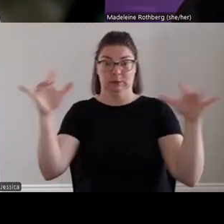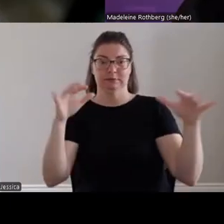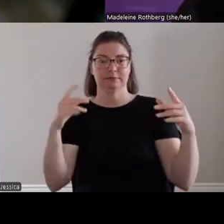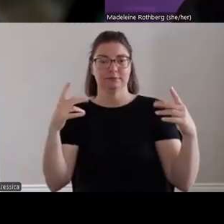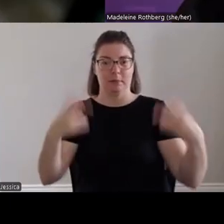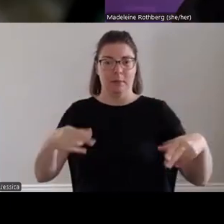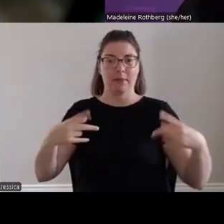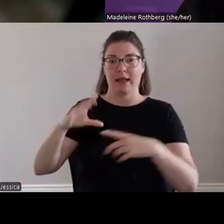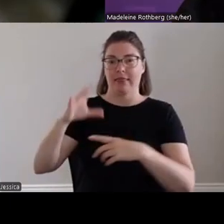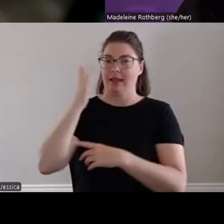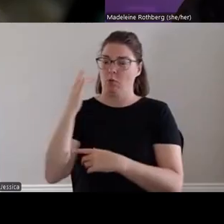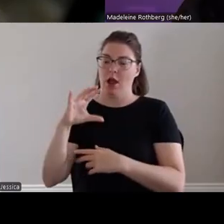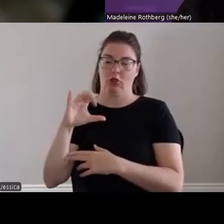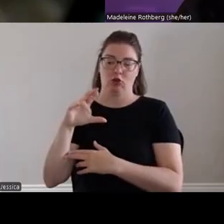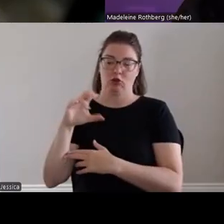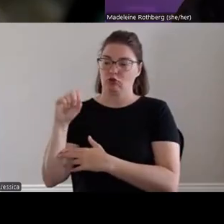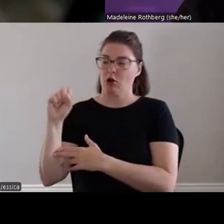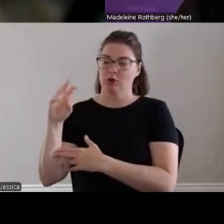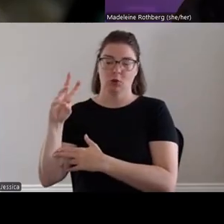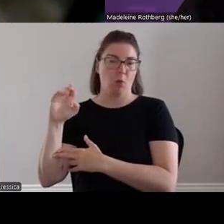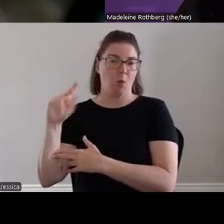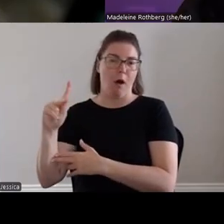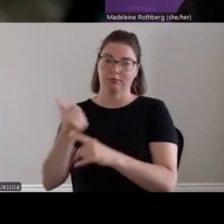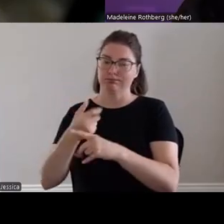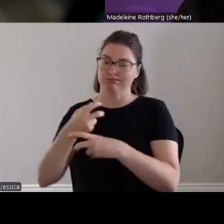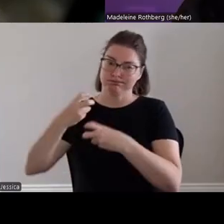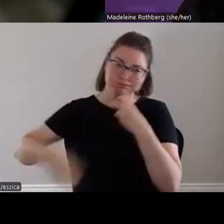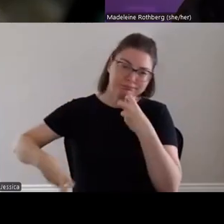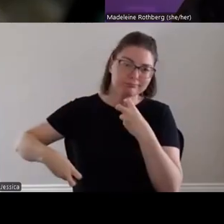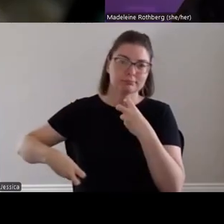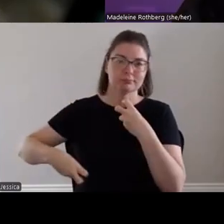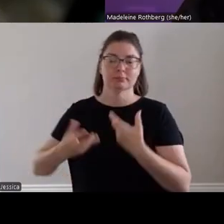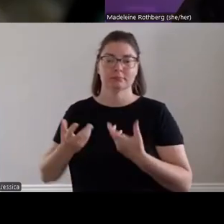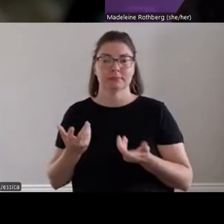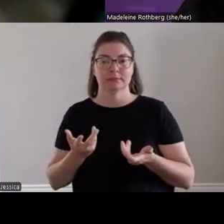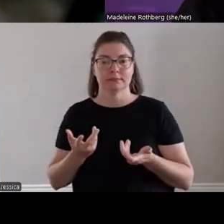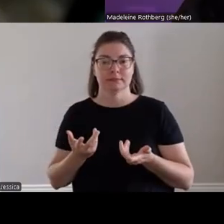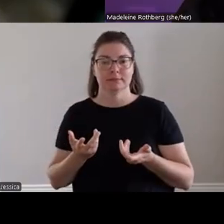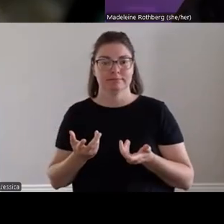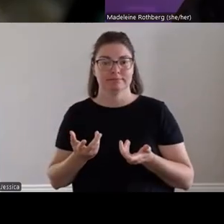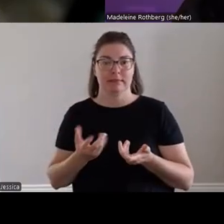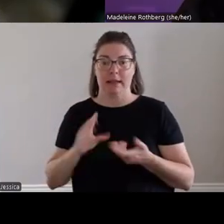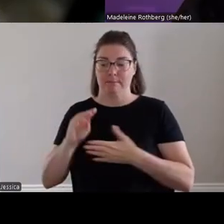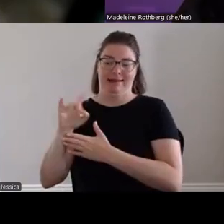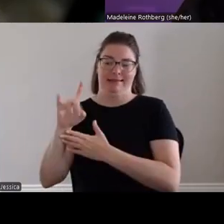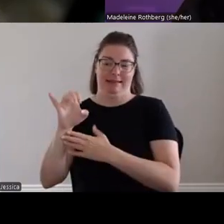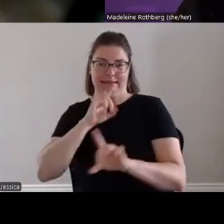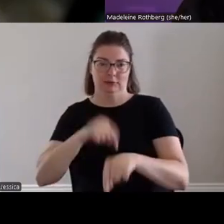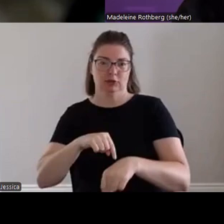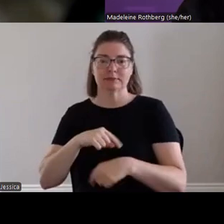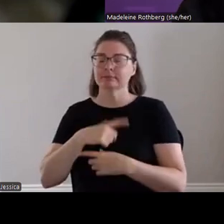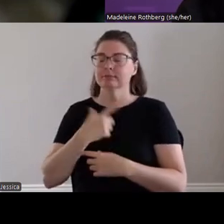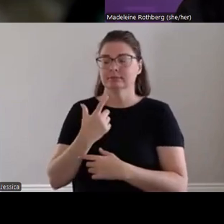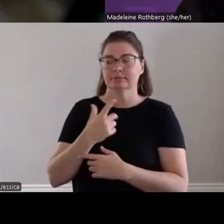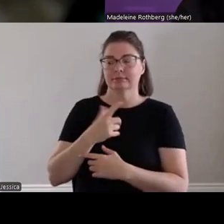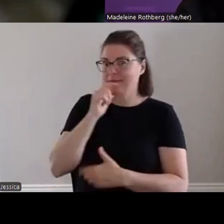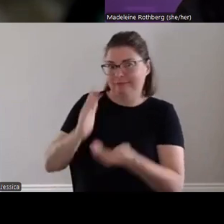and that's why the crosswalk is such a hard piece of work, um, and not, uh, not done. Um, always, possibly always in progress.